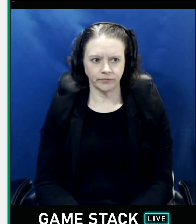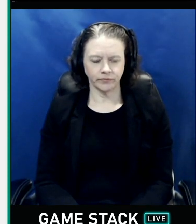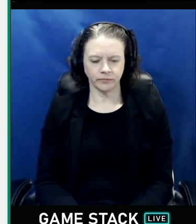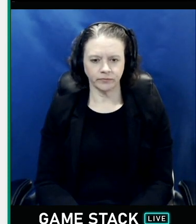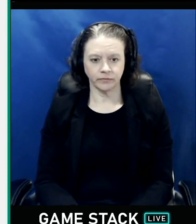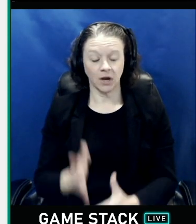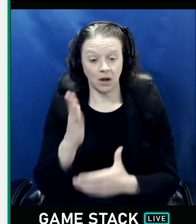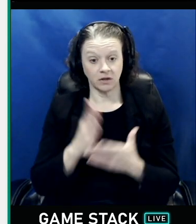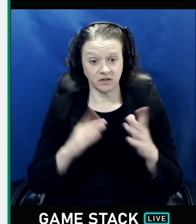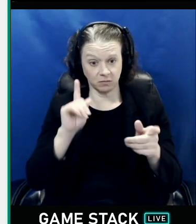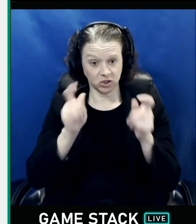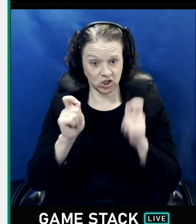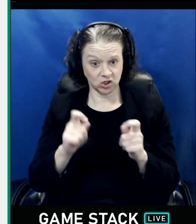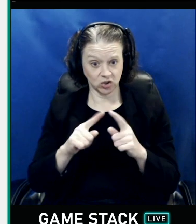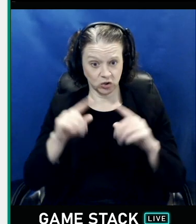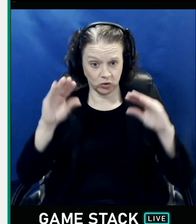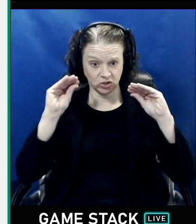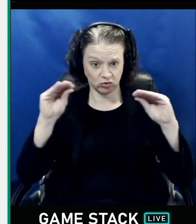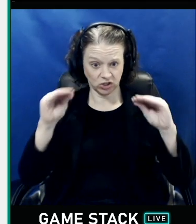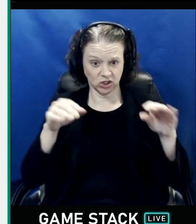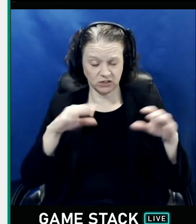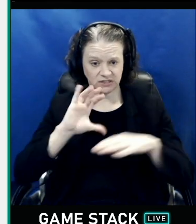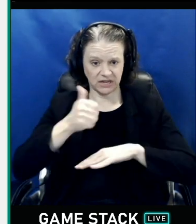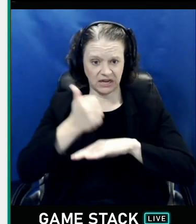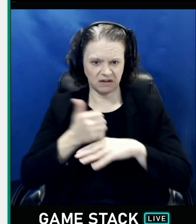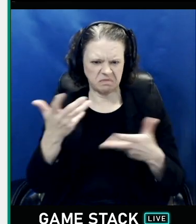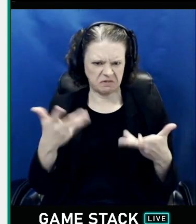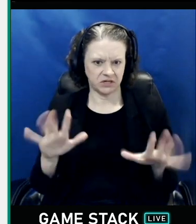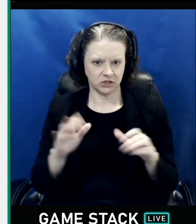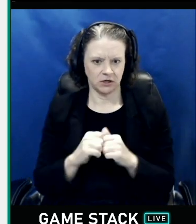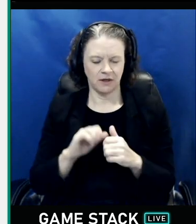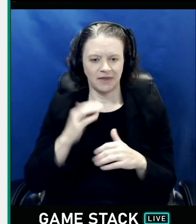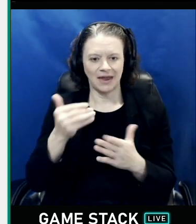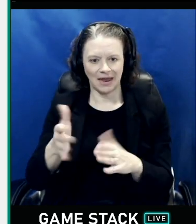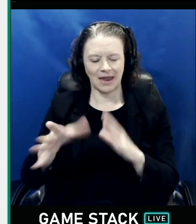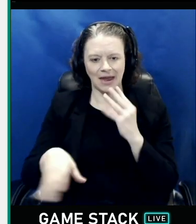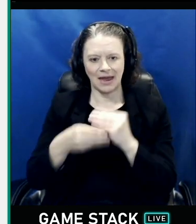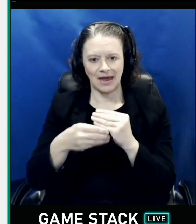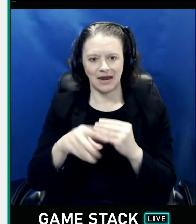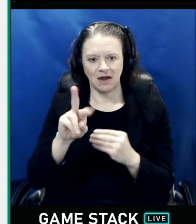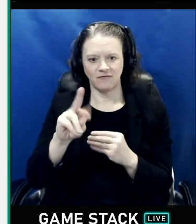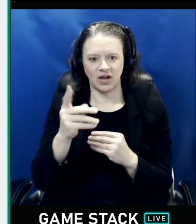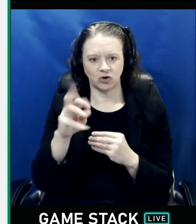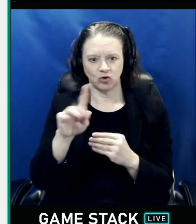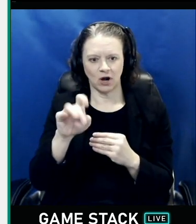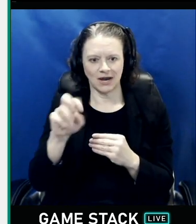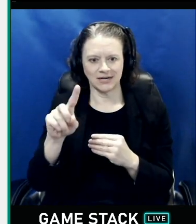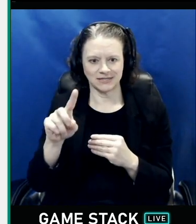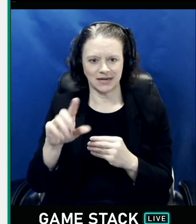There have been some changes to the instruction set. Zen 3 added vectorize AES and vectorized carry lists multiply instructions,